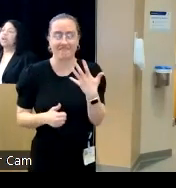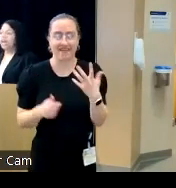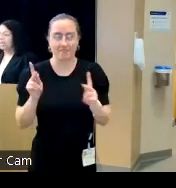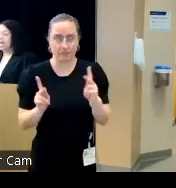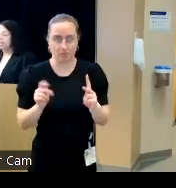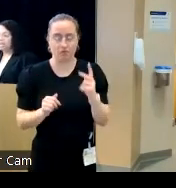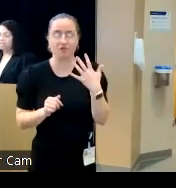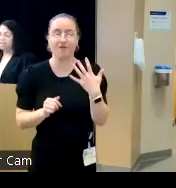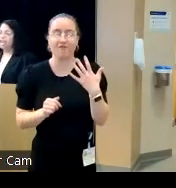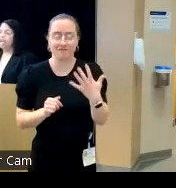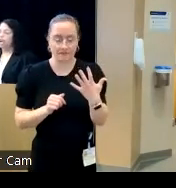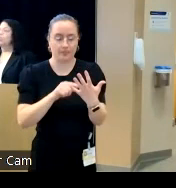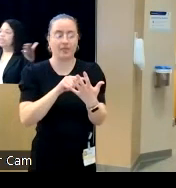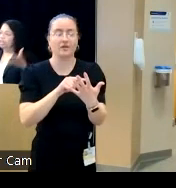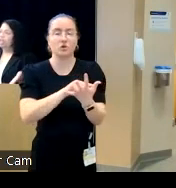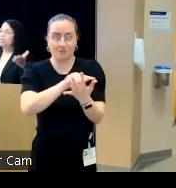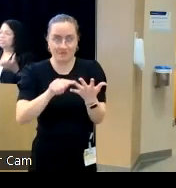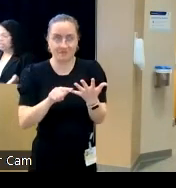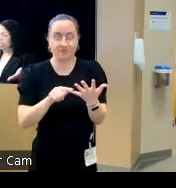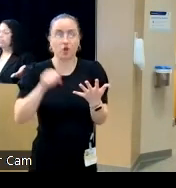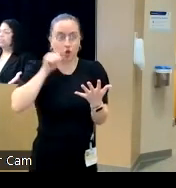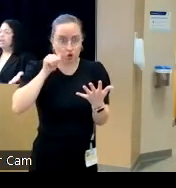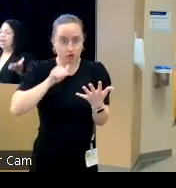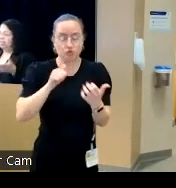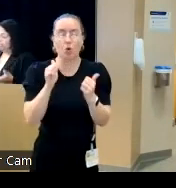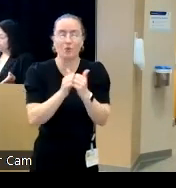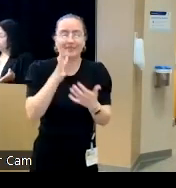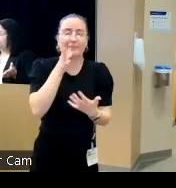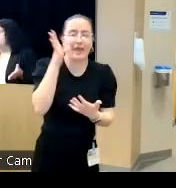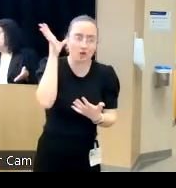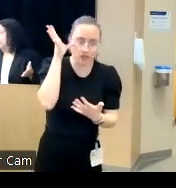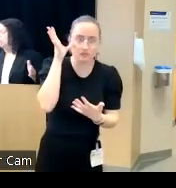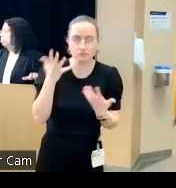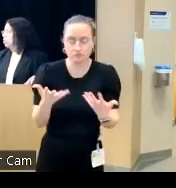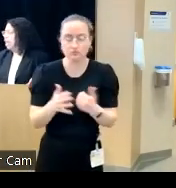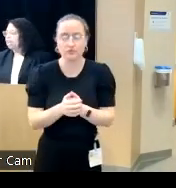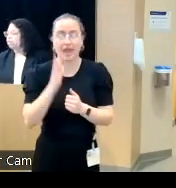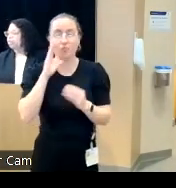caregiver and the Adolescent and we'll give them incentives at three different times during the